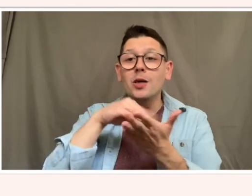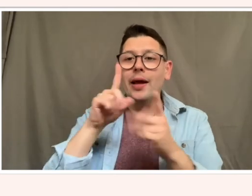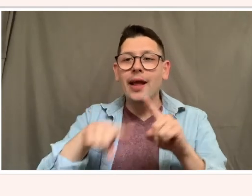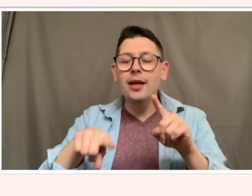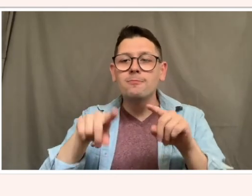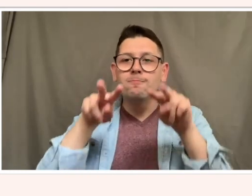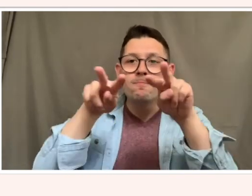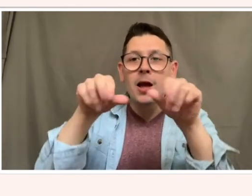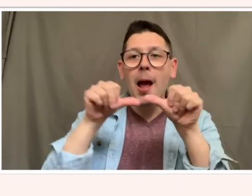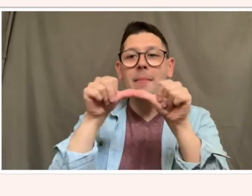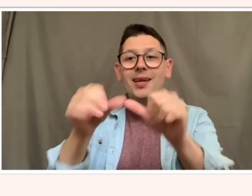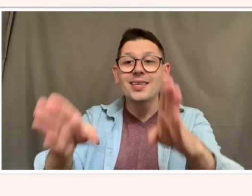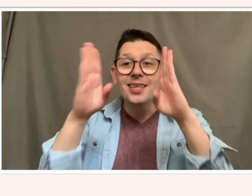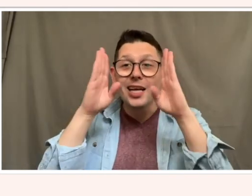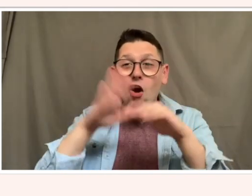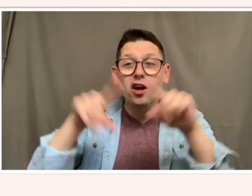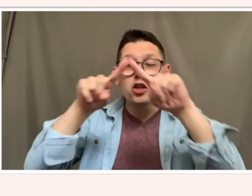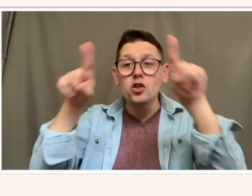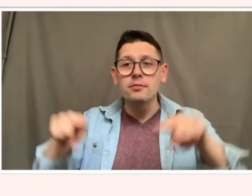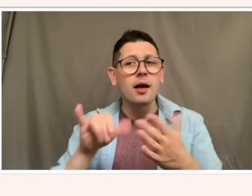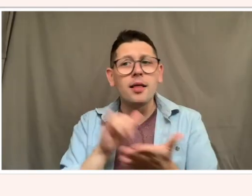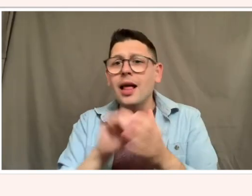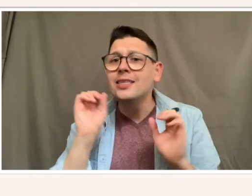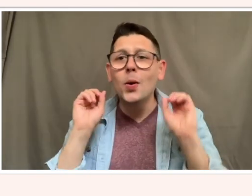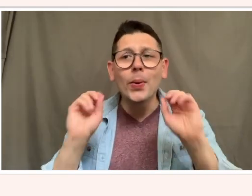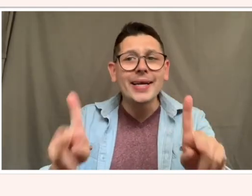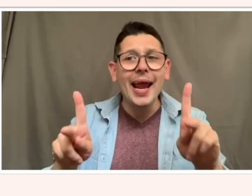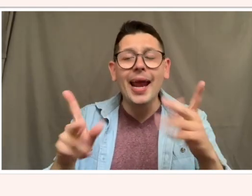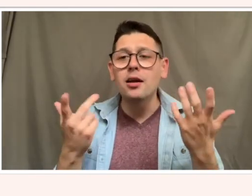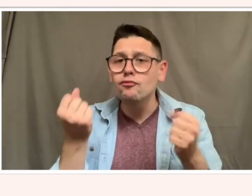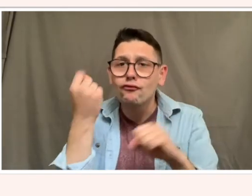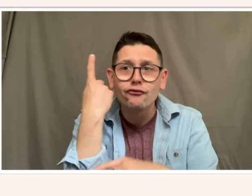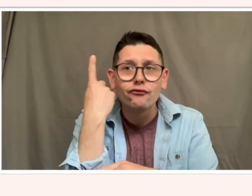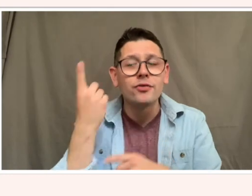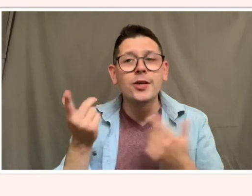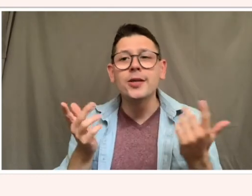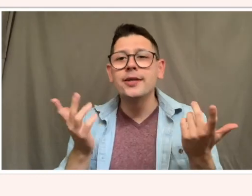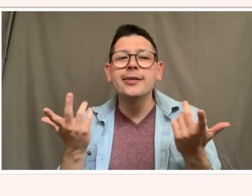You know, some students have other disabilities and we